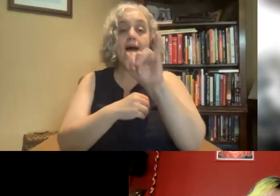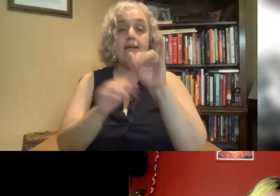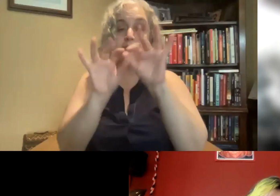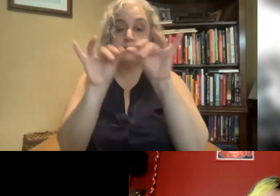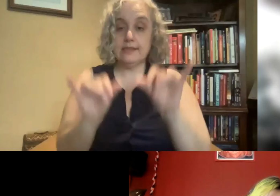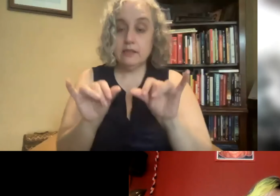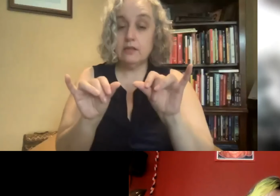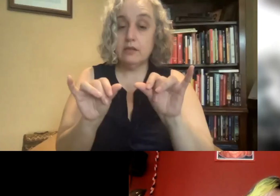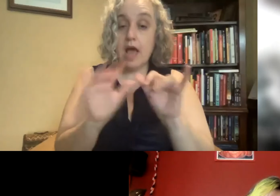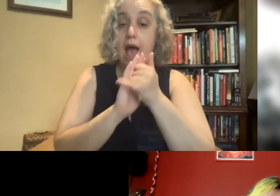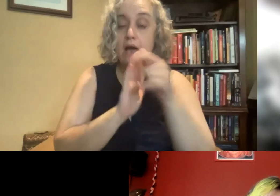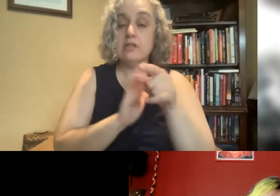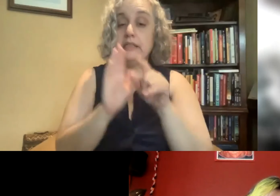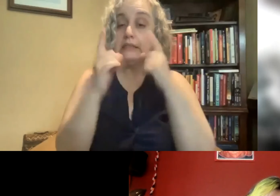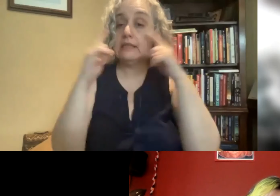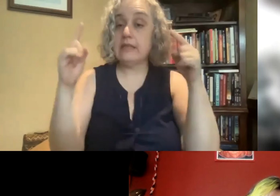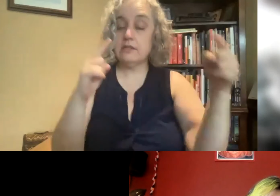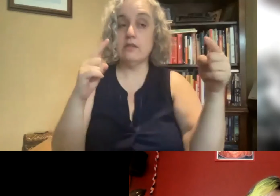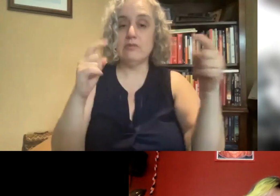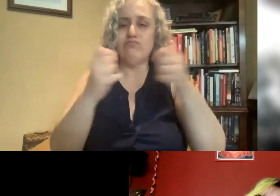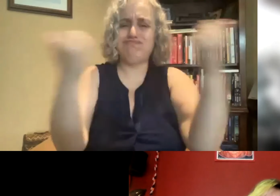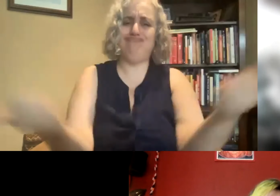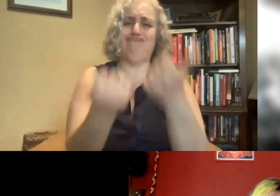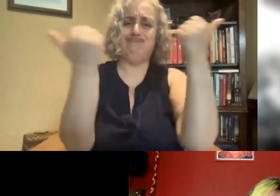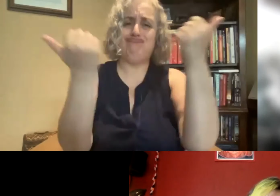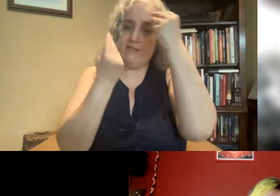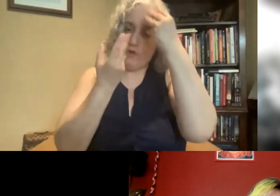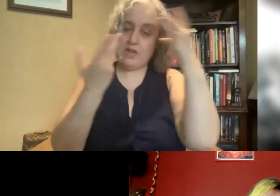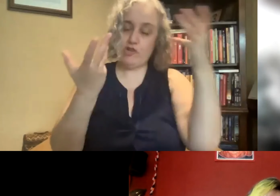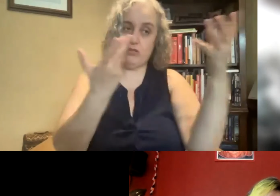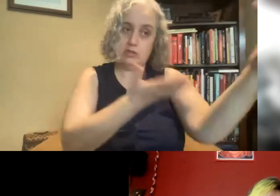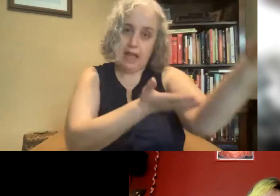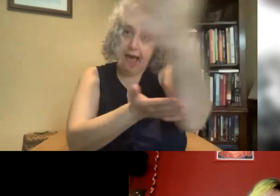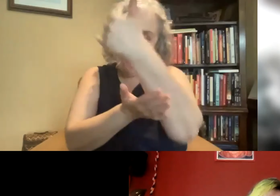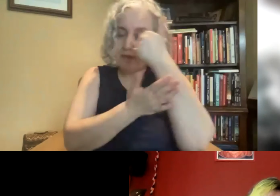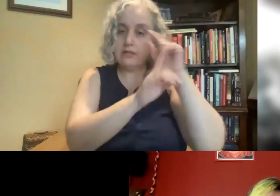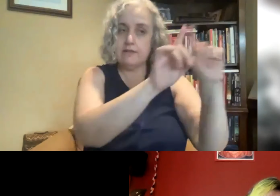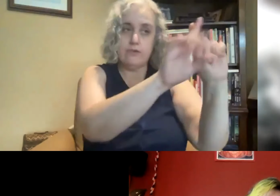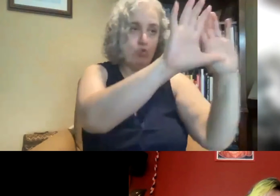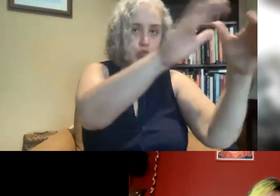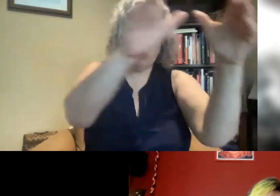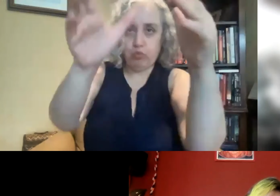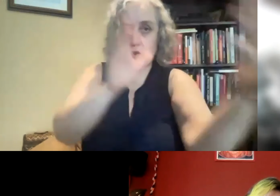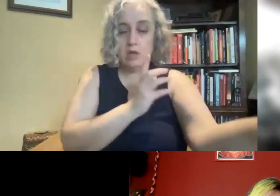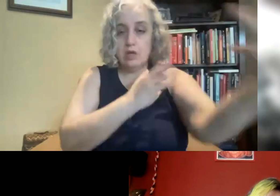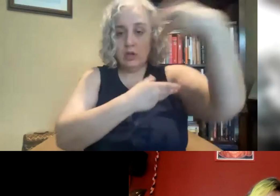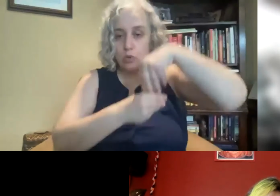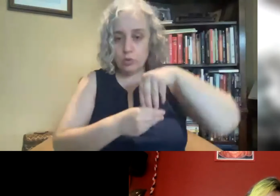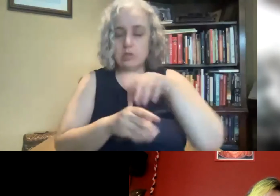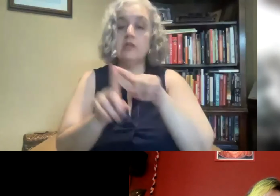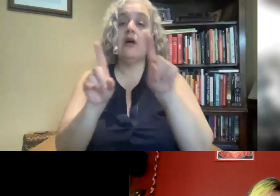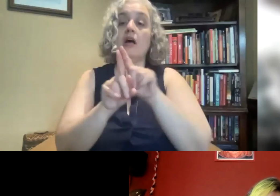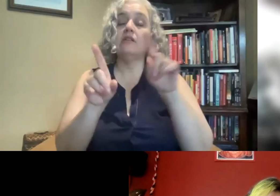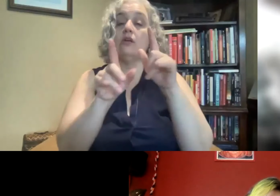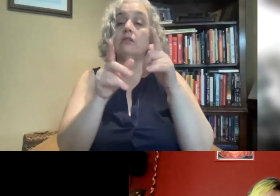is dependent on that abundance of data. One of the reasons for breakdown of those systems or malfunctioning,